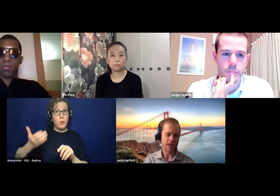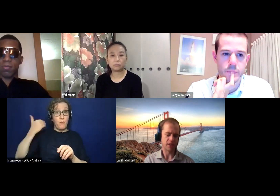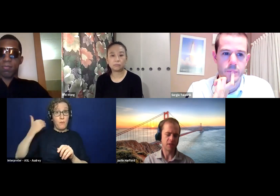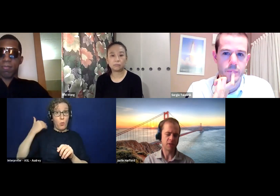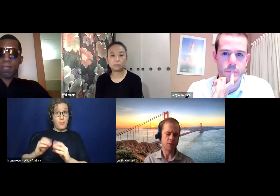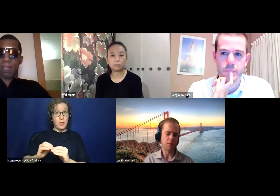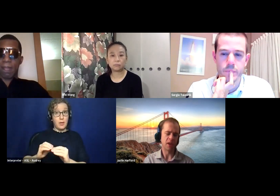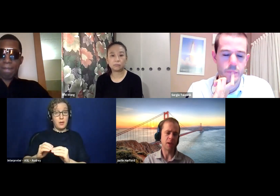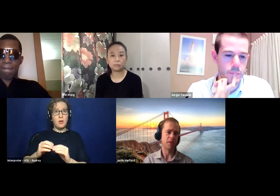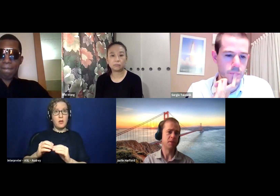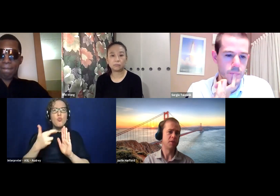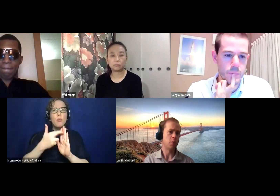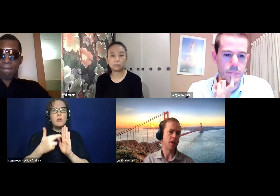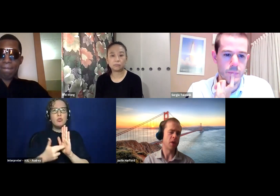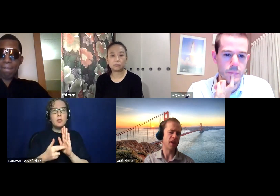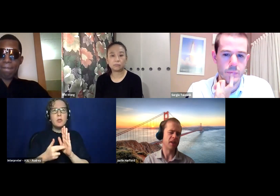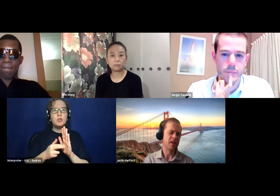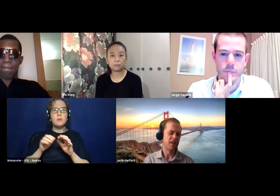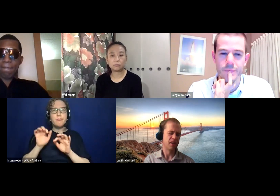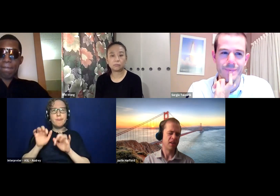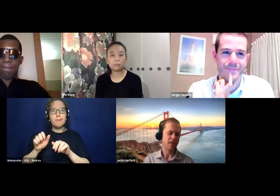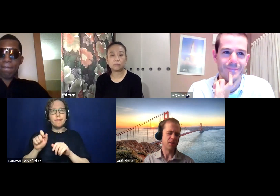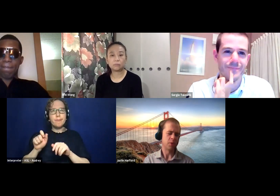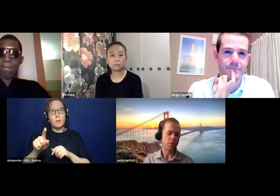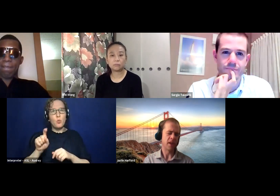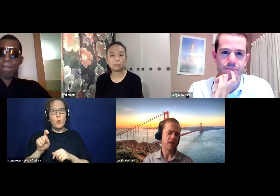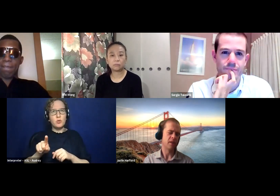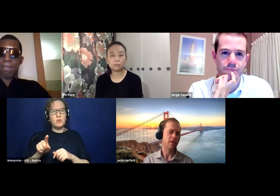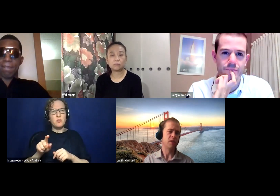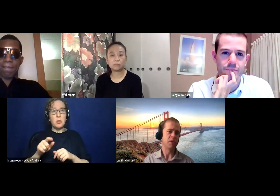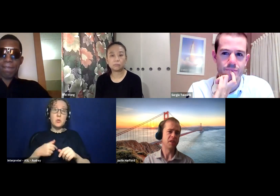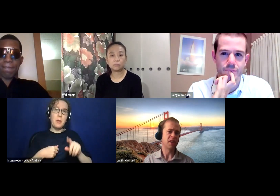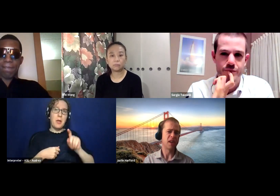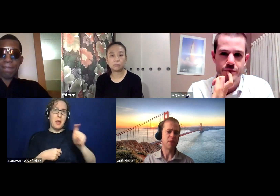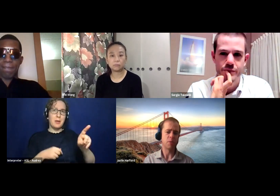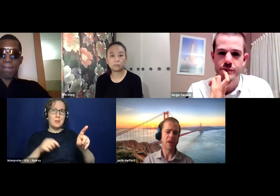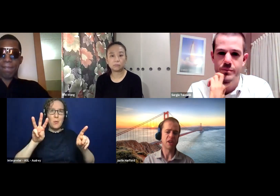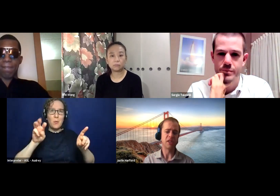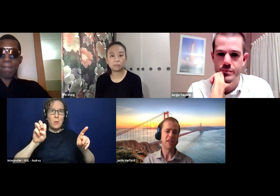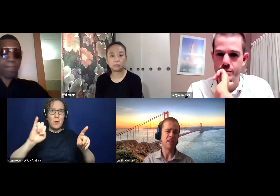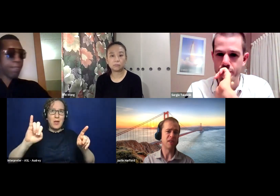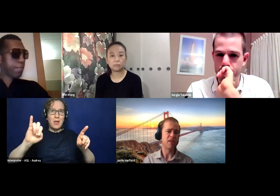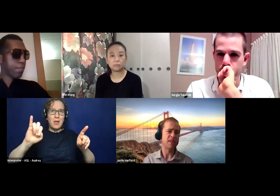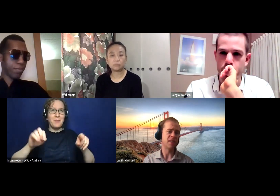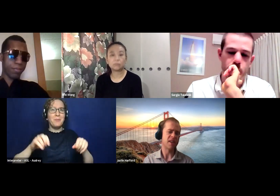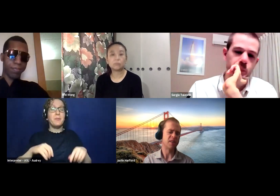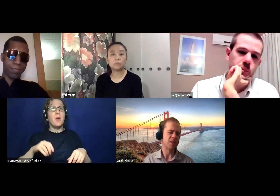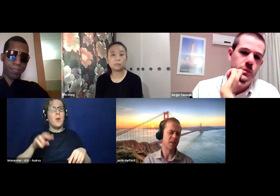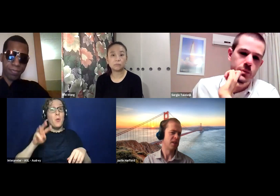direct that to Wei Wang. And so, Wei, during the time that you were actually in the United States,